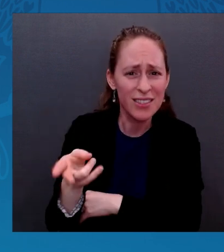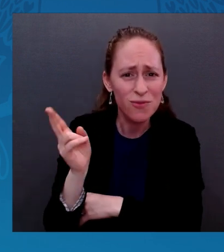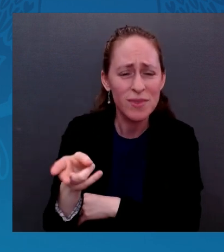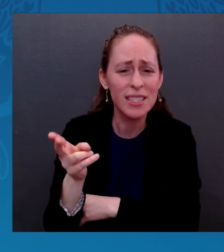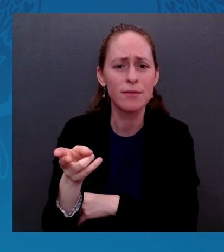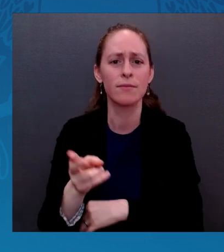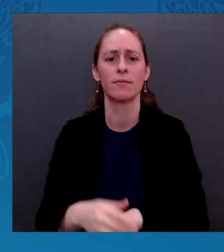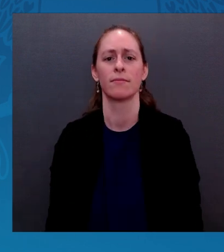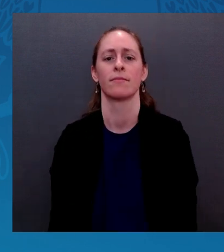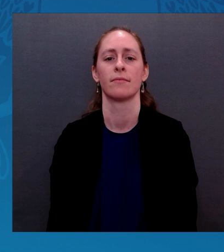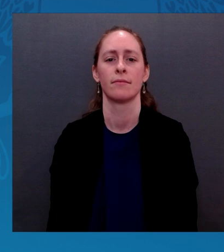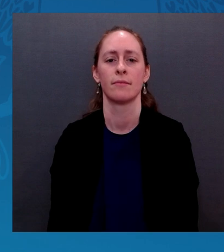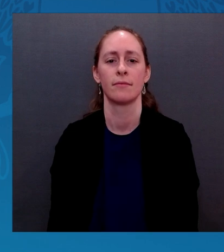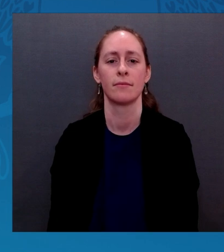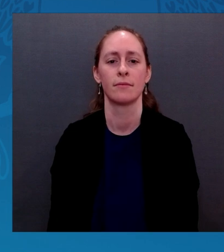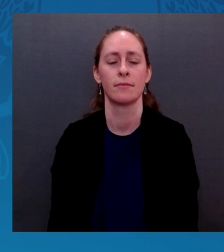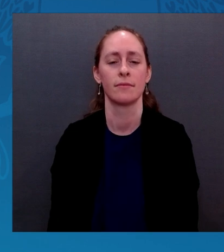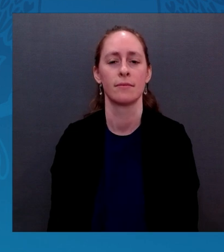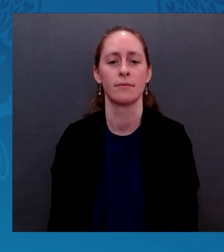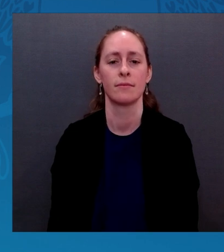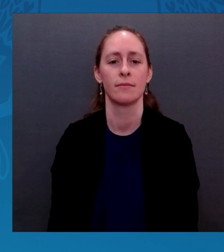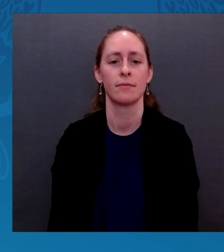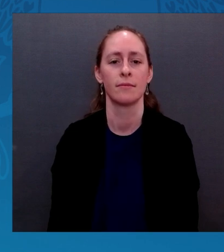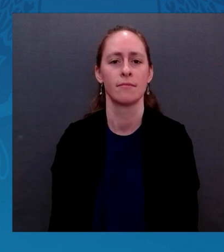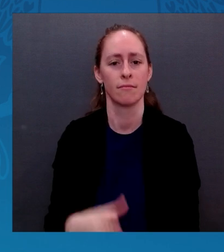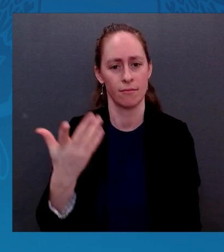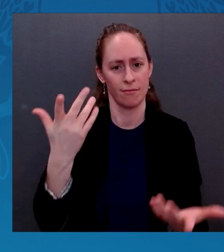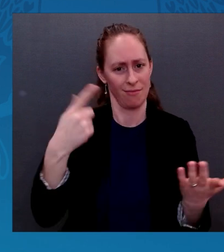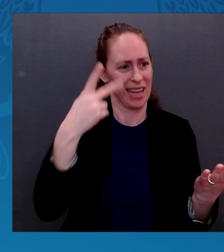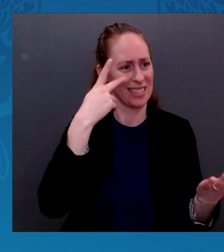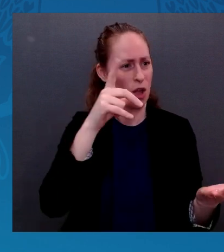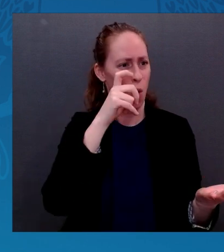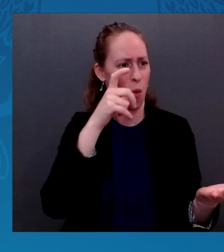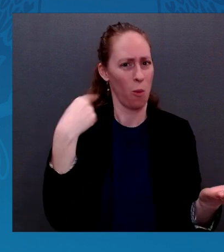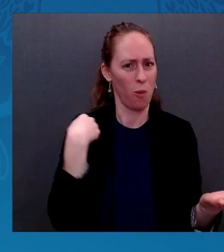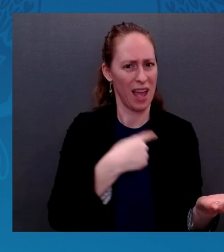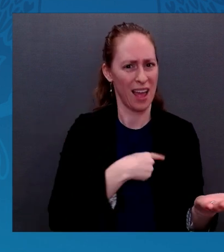And this has been a longstanding issue and you came and cut through red tape